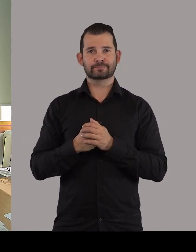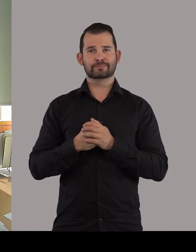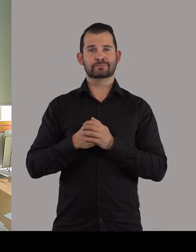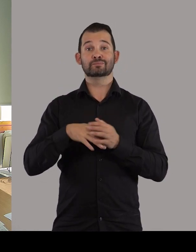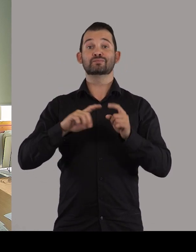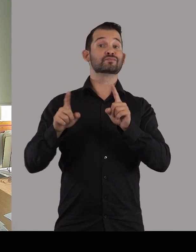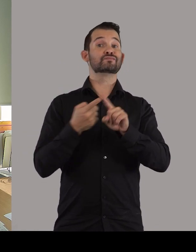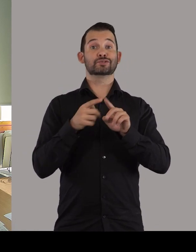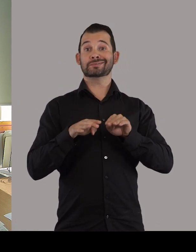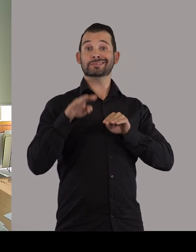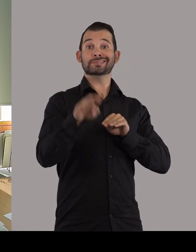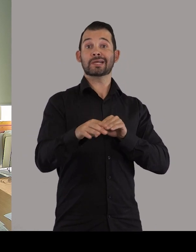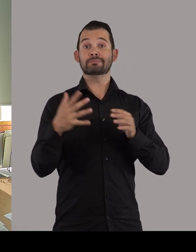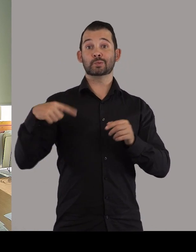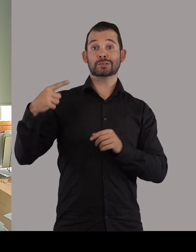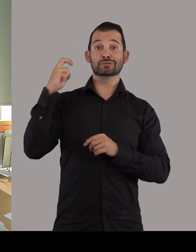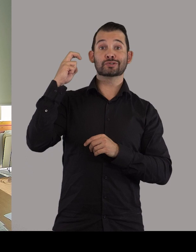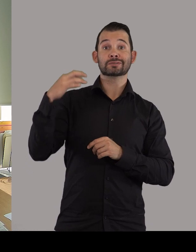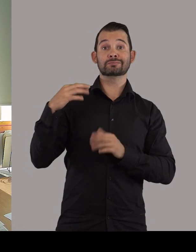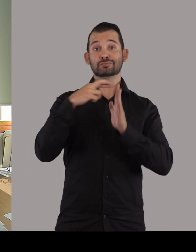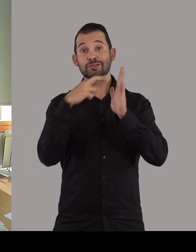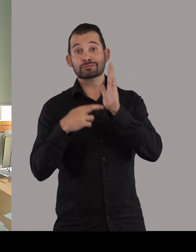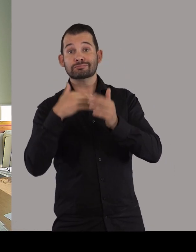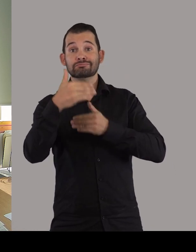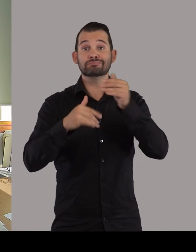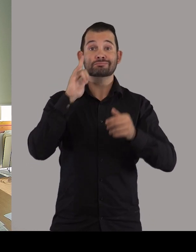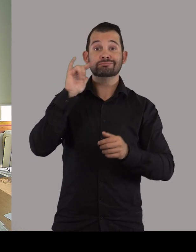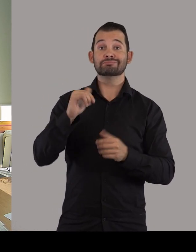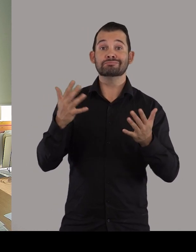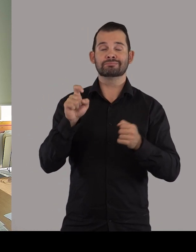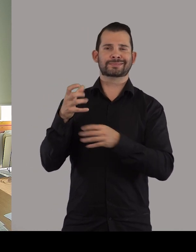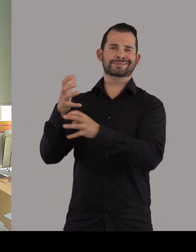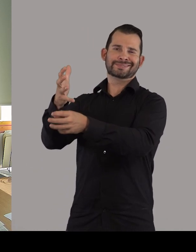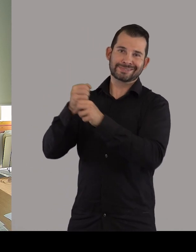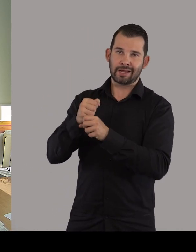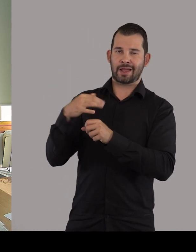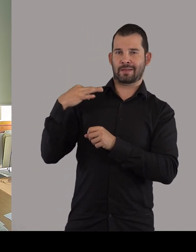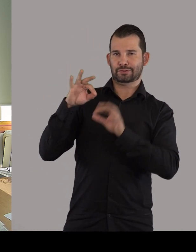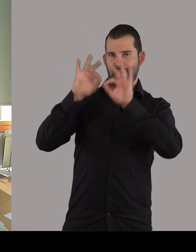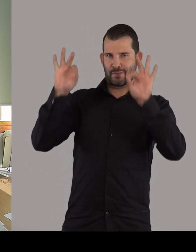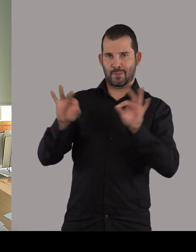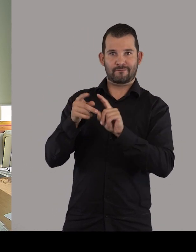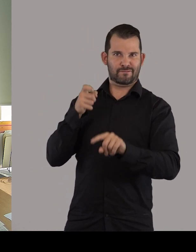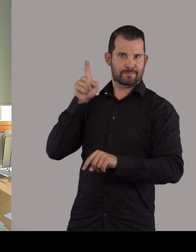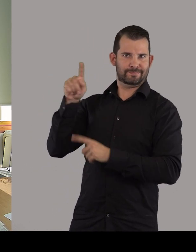The first step of the Wheel-Trans registration process is to get the application form